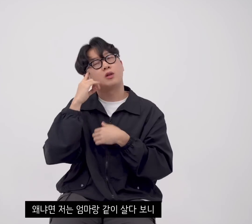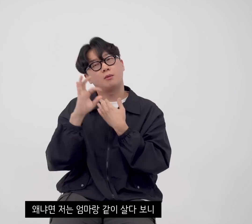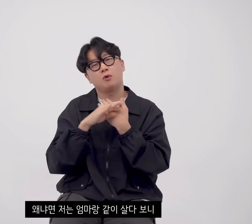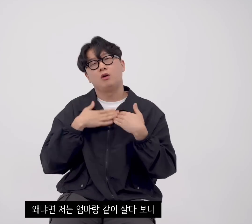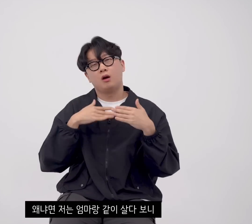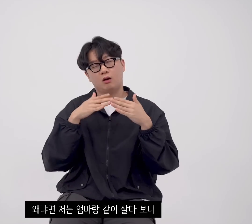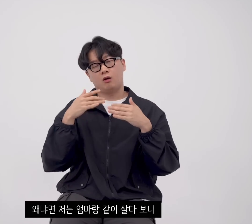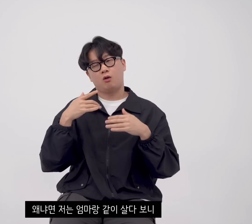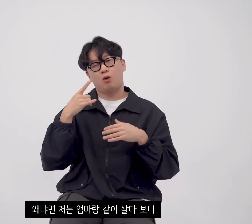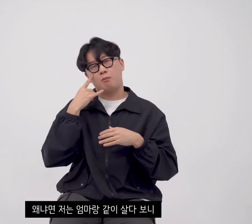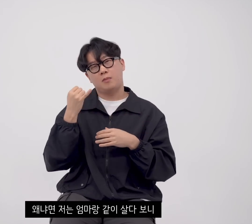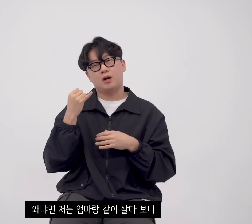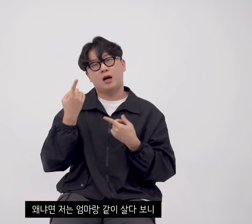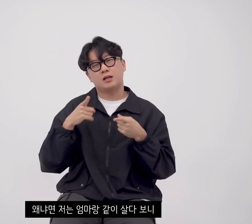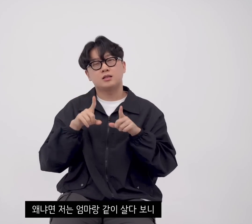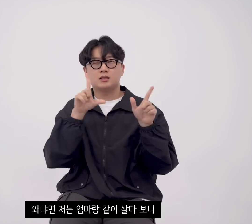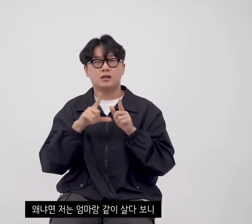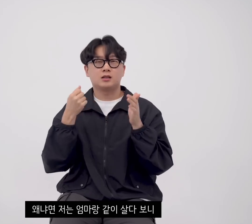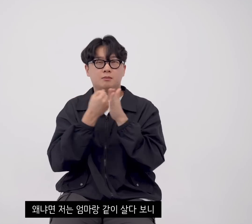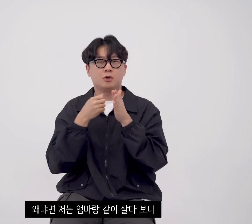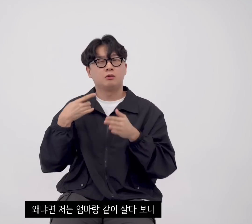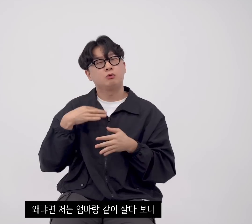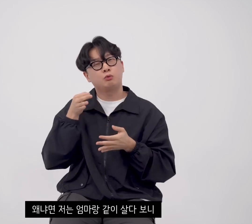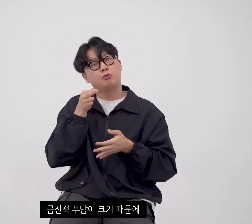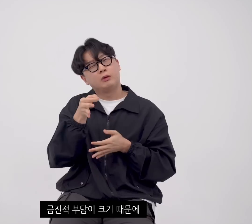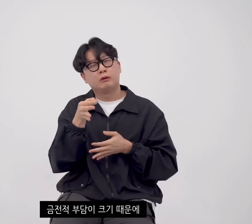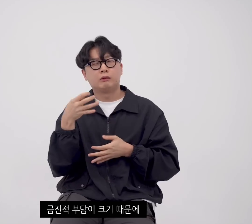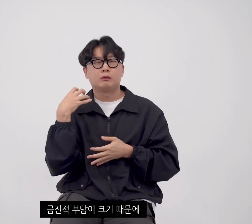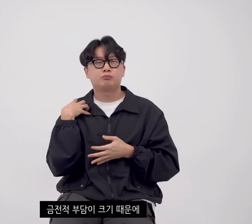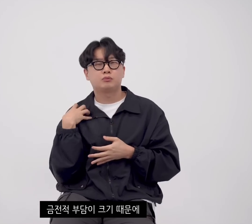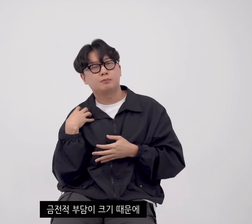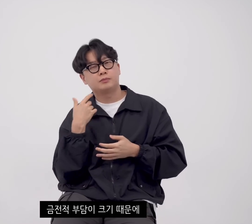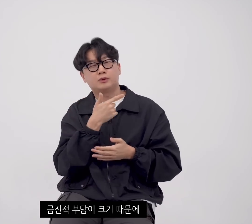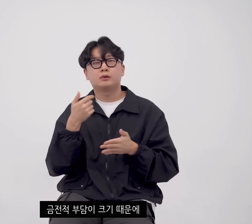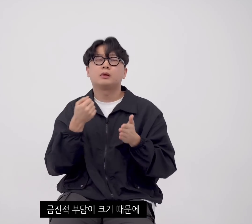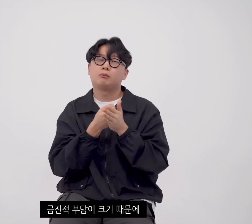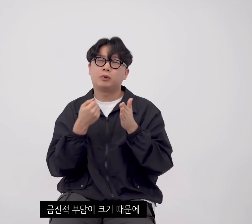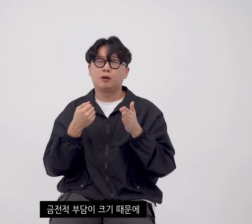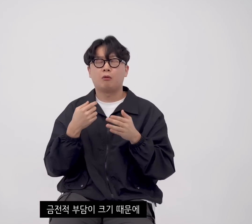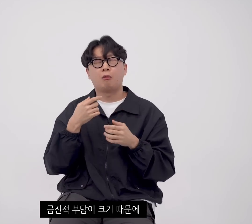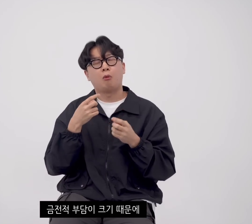Because I live with my mom, I have a lot of financial burden, so